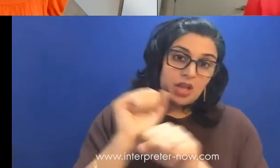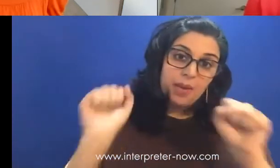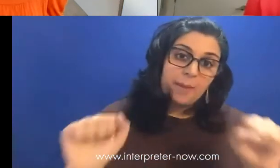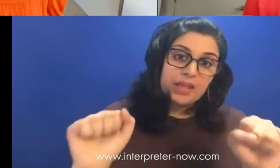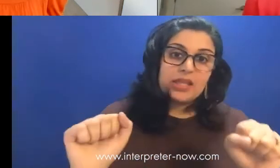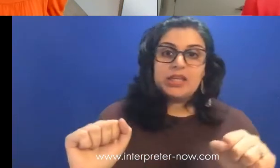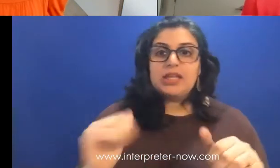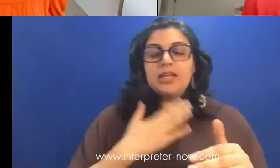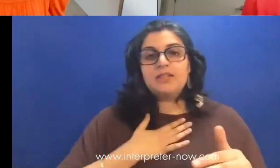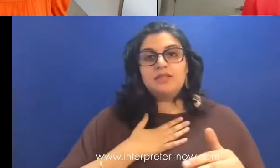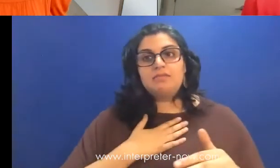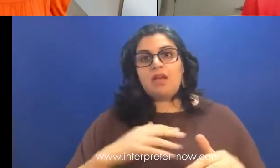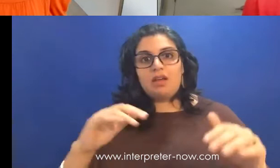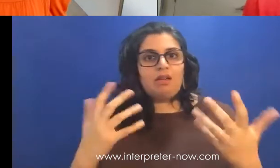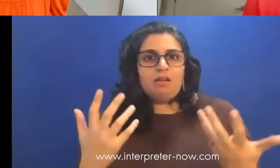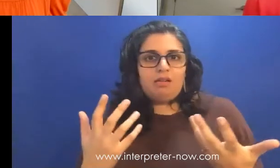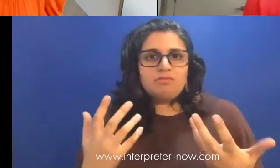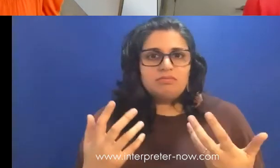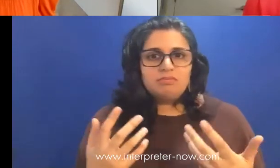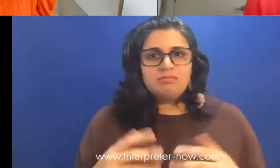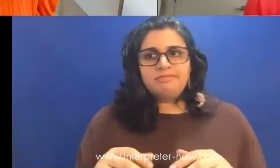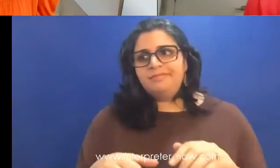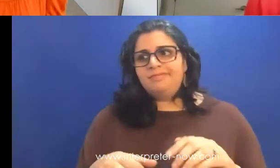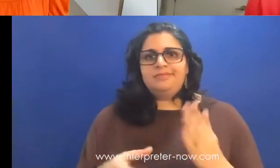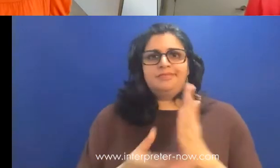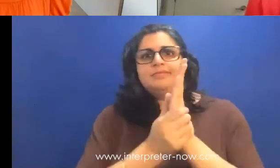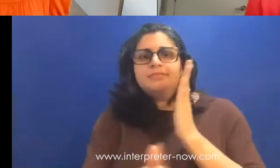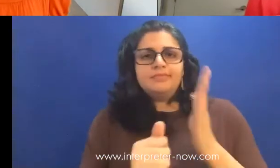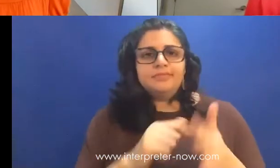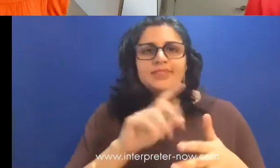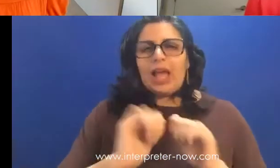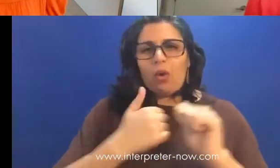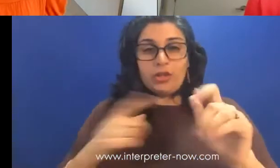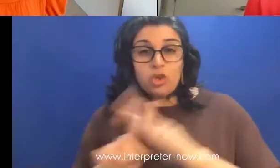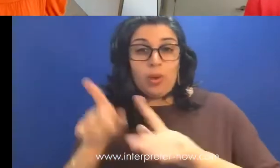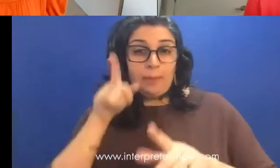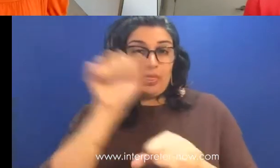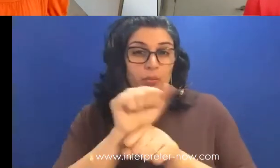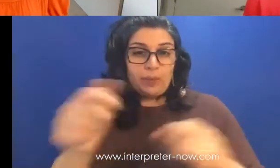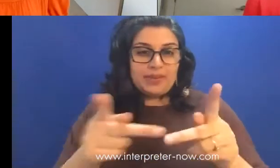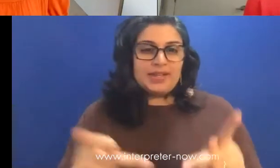So, that's a bit of a long-winded answer to your question, but really recognizing that